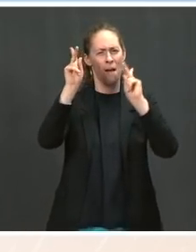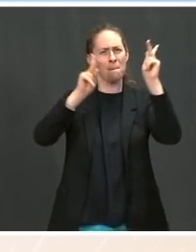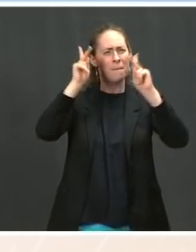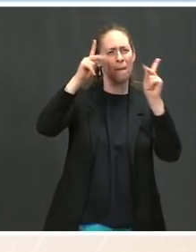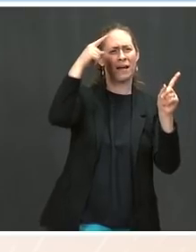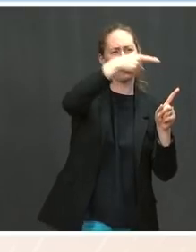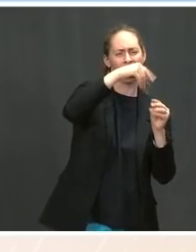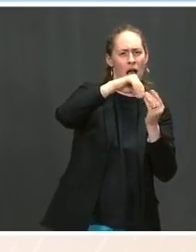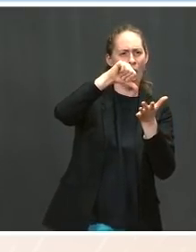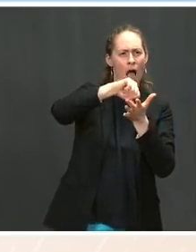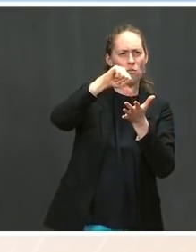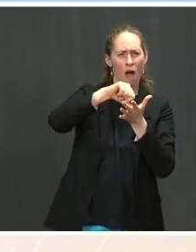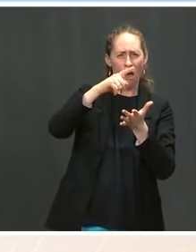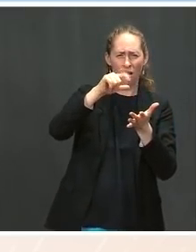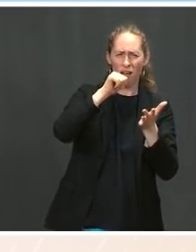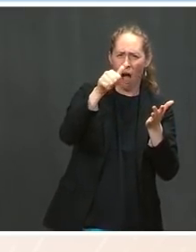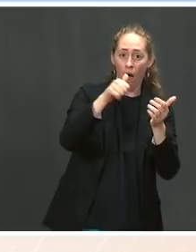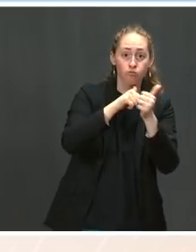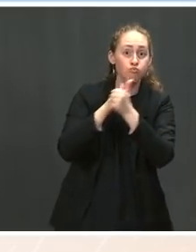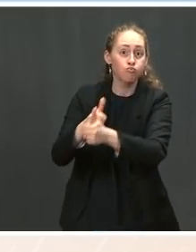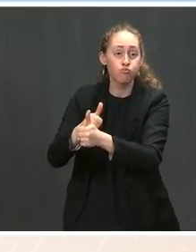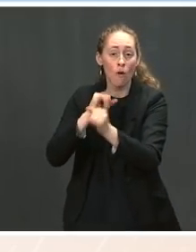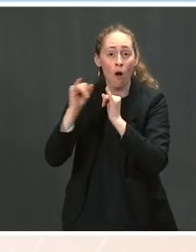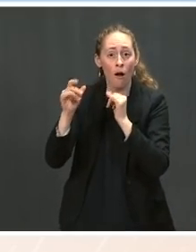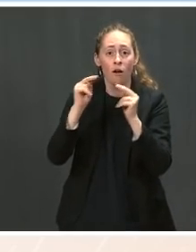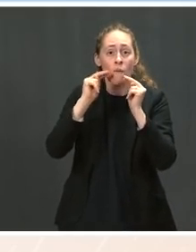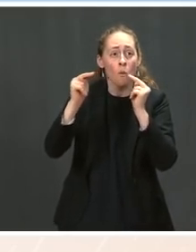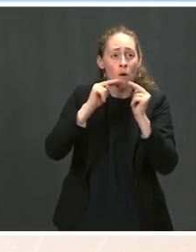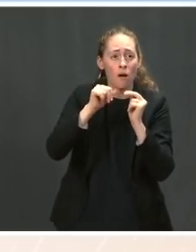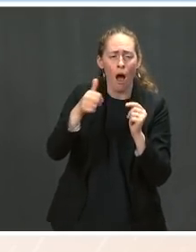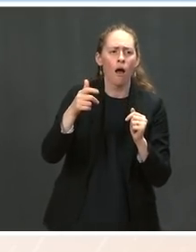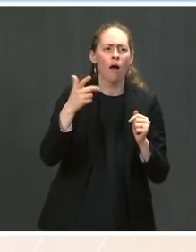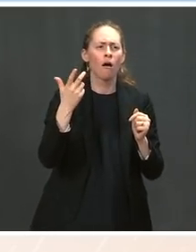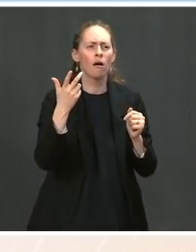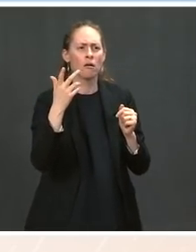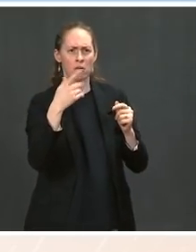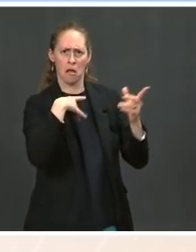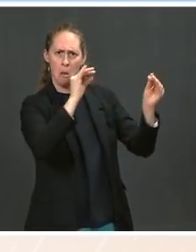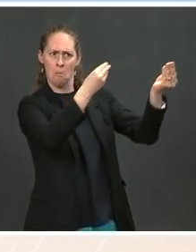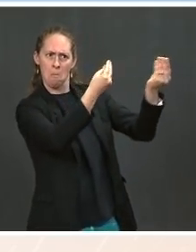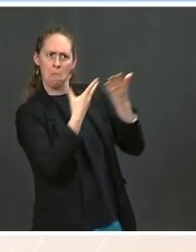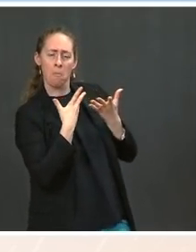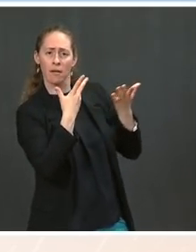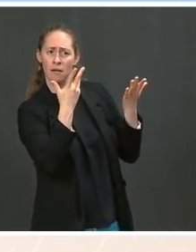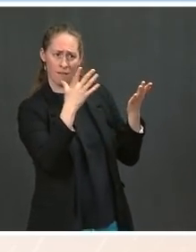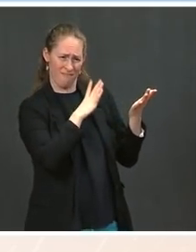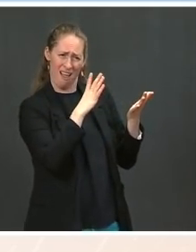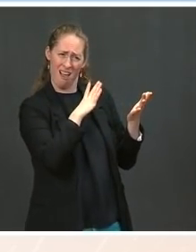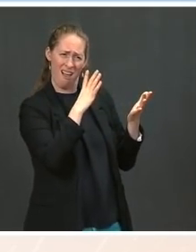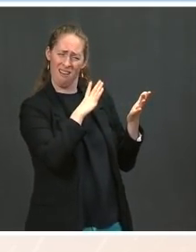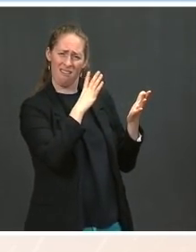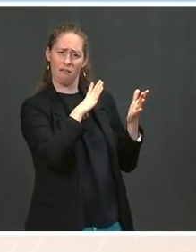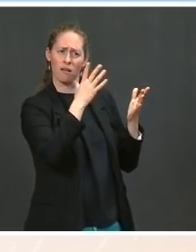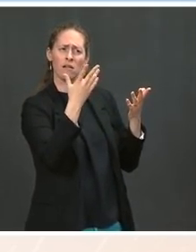Or do you think they're moving ahead? Ms. Psaki: We have not heard -- been given an indication that they don't plan to attend -- or, I should say, let me make it more positive: